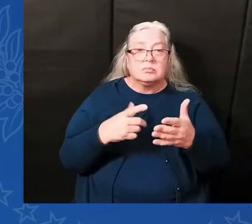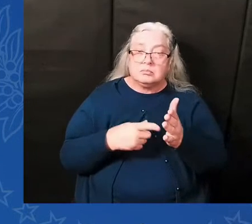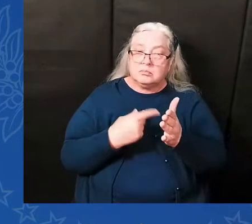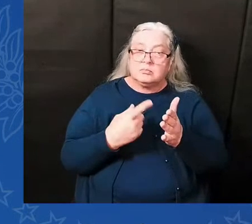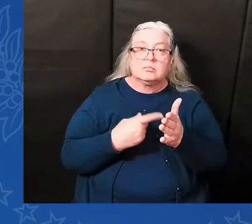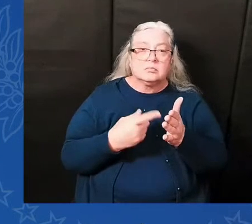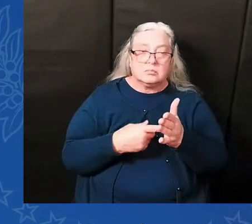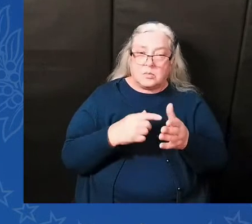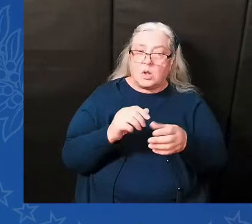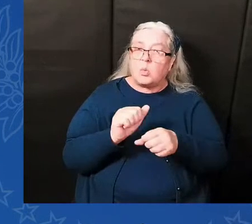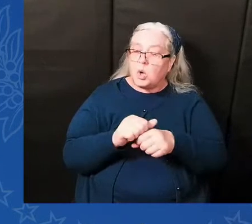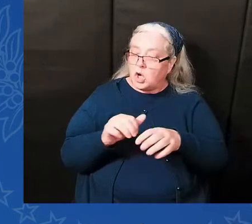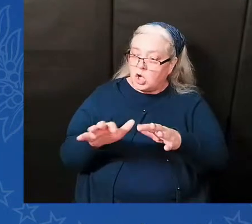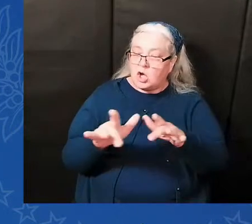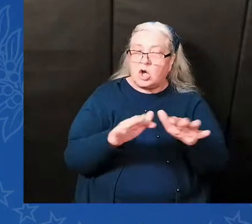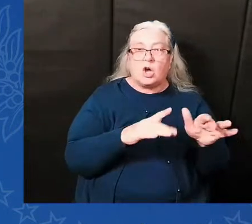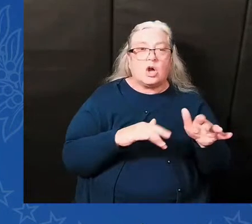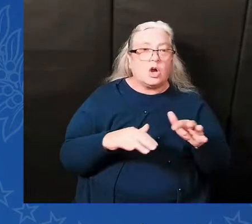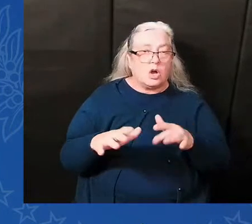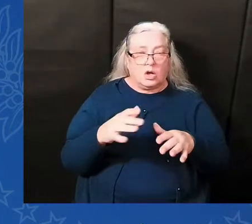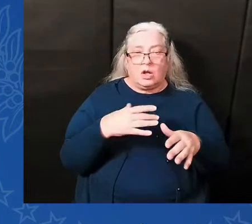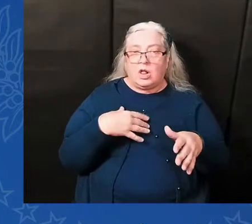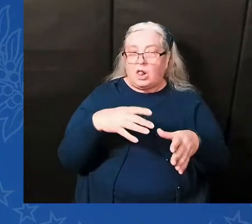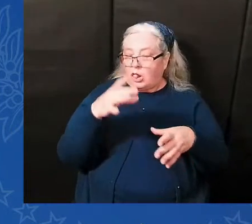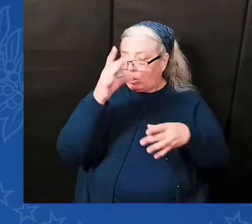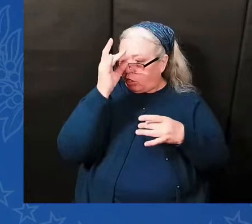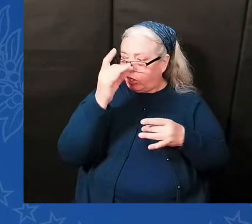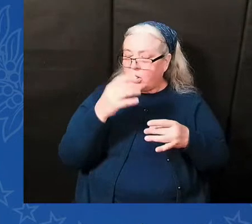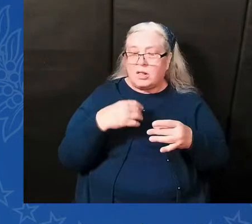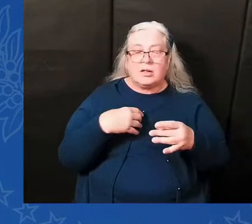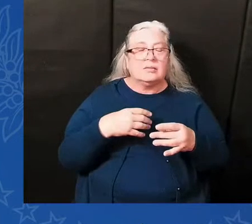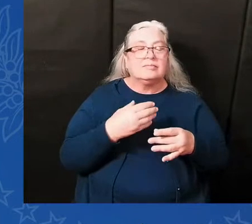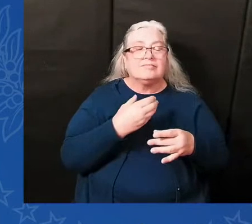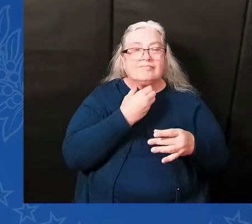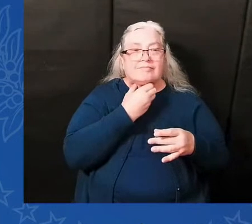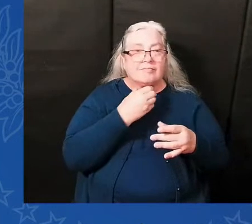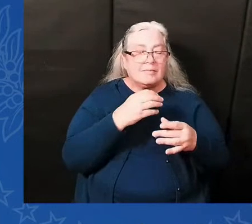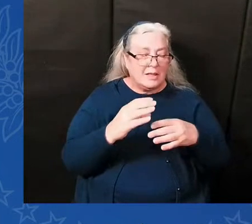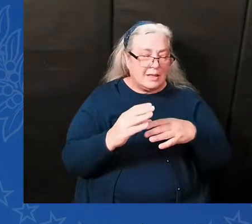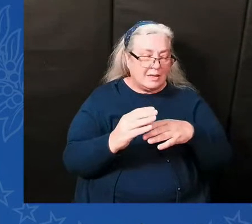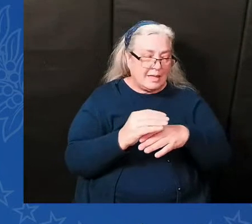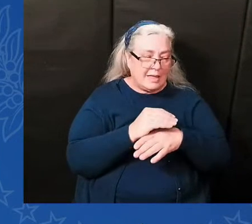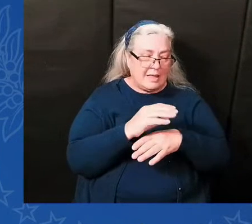I'm also proud to sign the Federal Firefighters Fairness Act, giving more than 10,000 firefighters